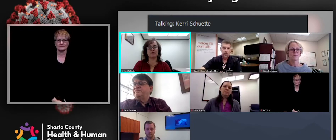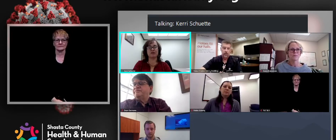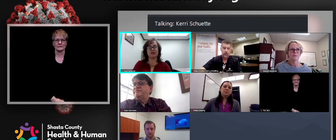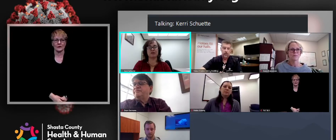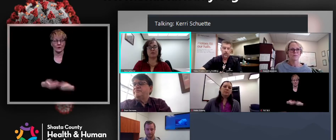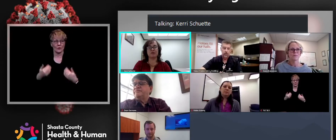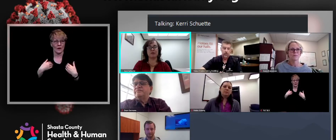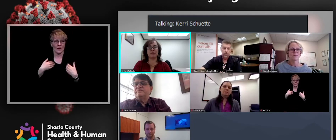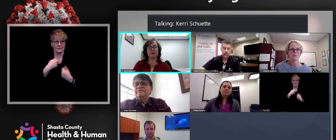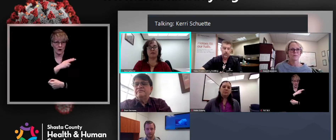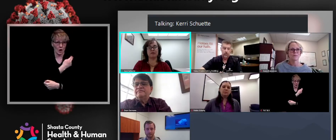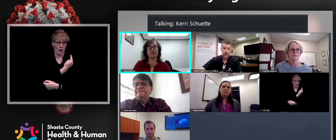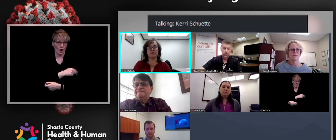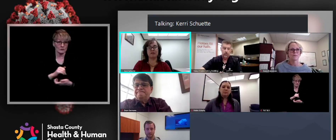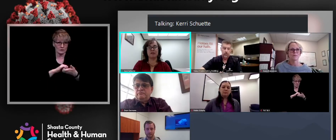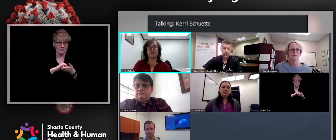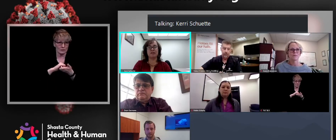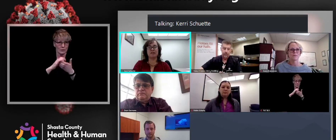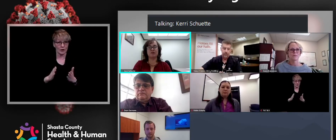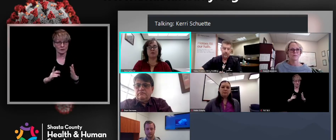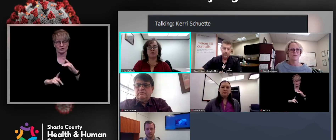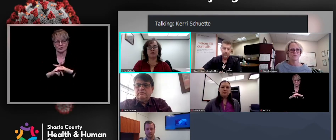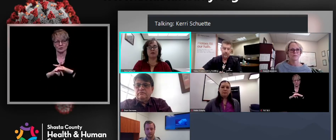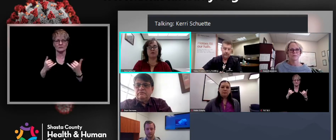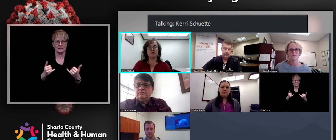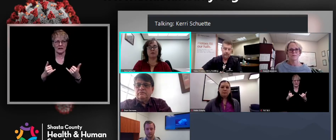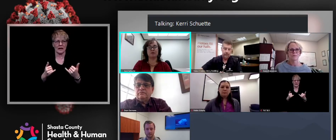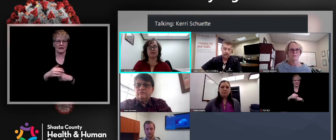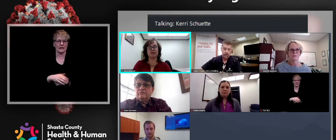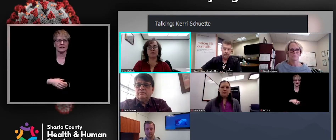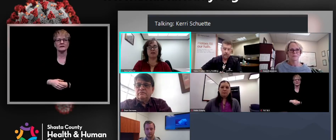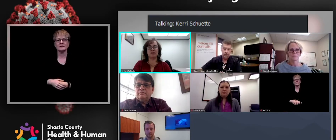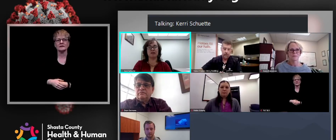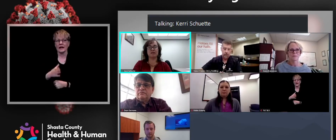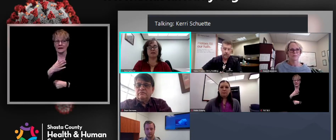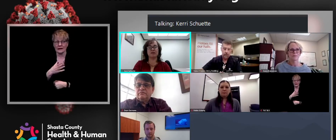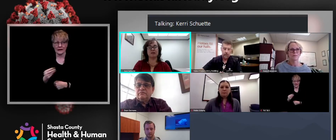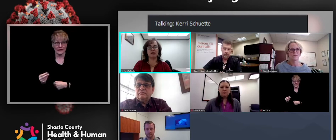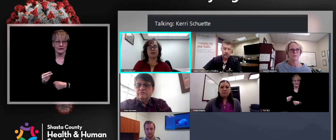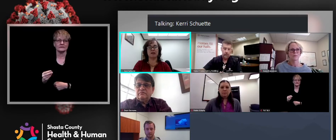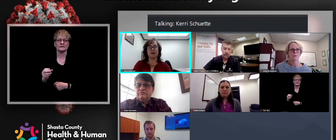for Shasta Regional Medical Center, Dean Germano, from Shasta Community Health Center and Glen